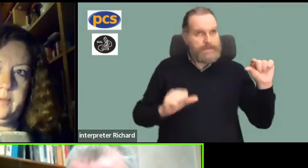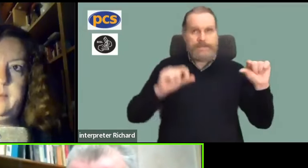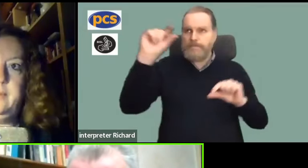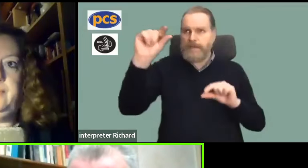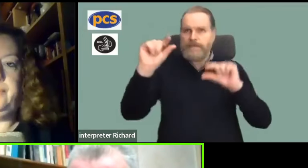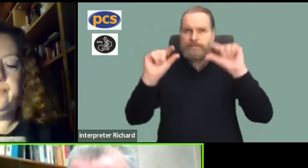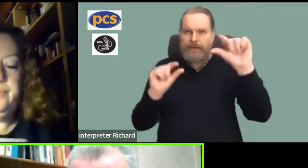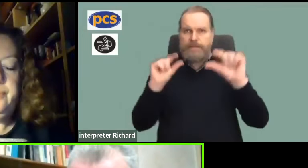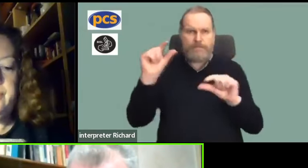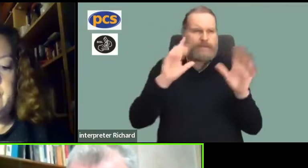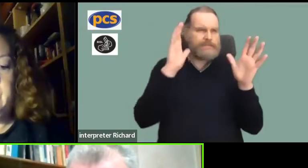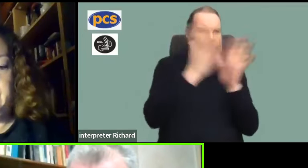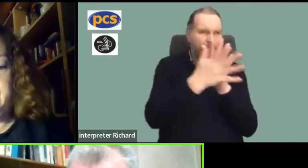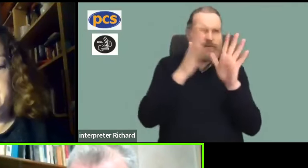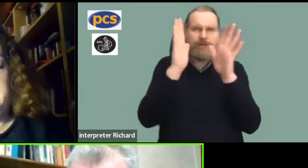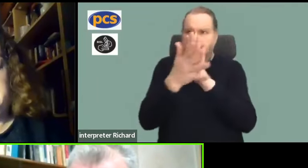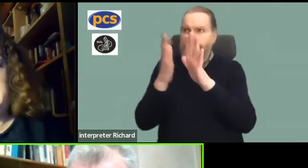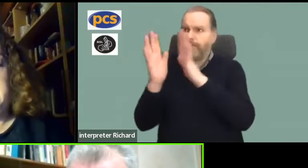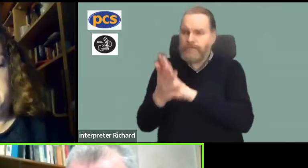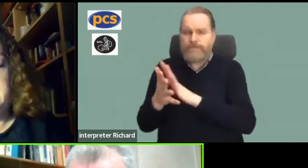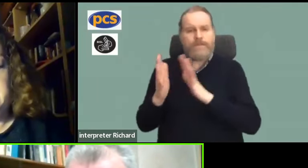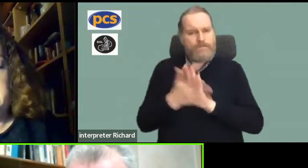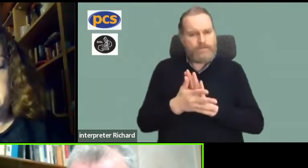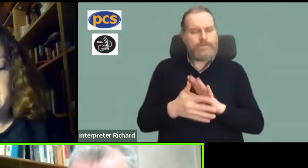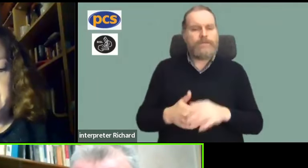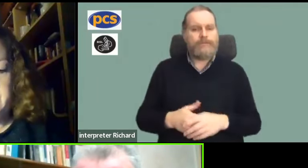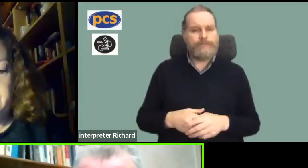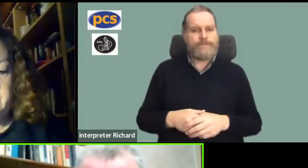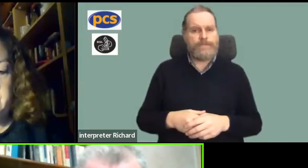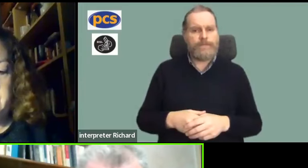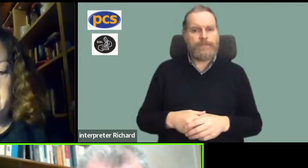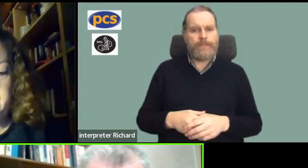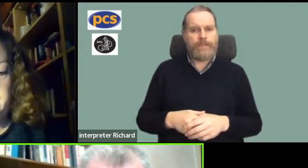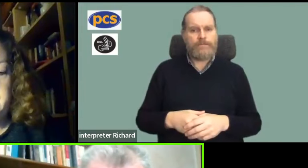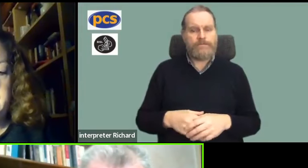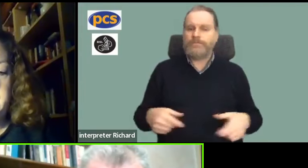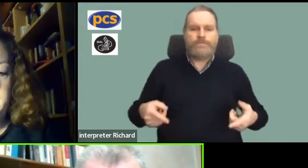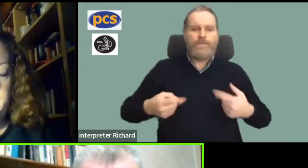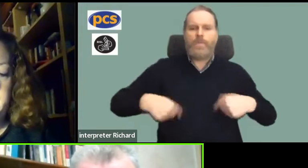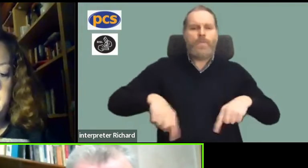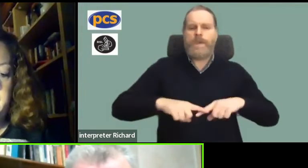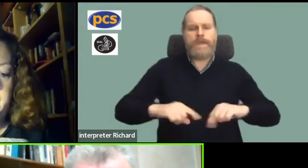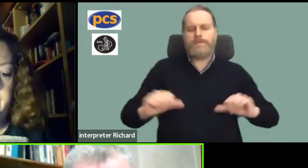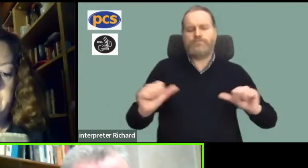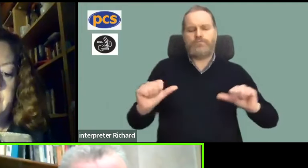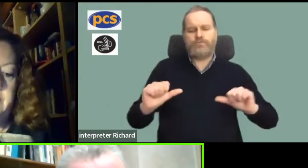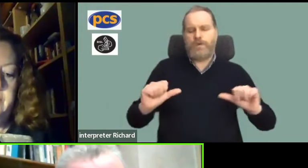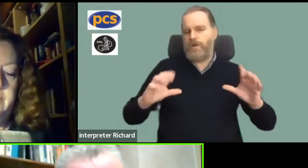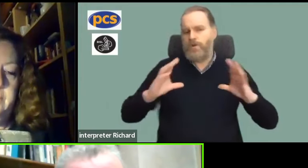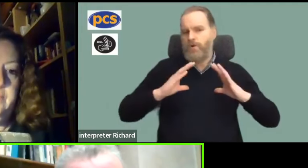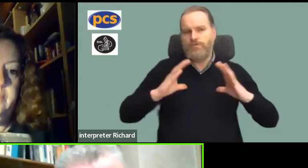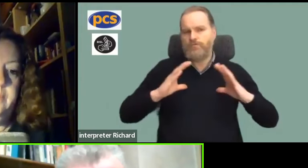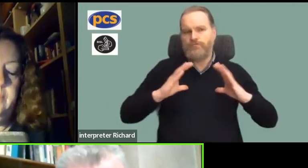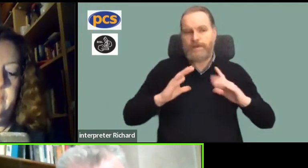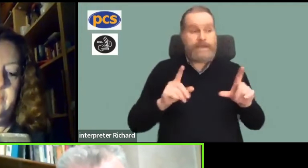, but in a part without but in a part without recognizes is that Is that we didn't feel from Is that we didn't feel from what members have told us before, and that we were in a position